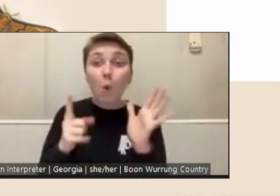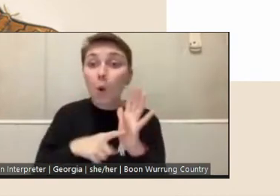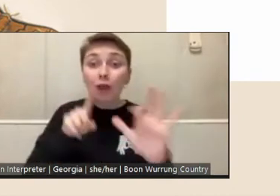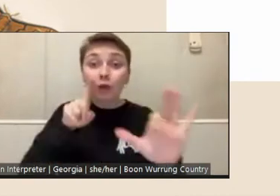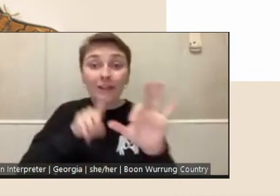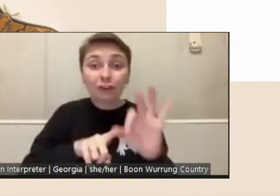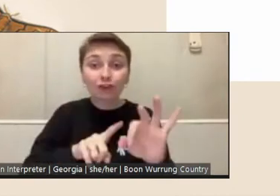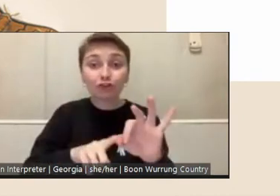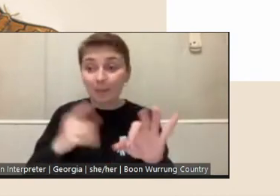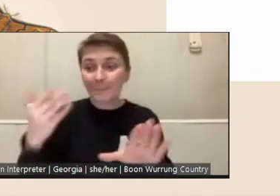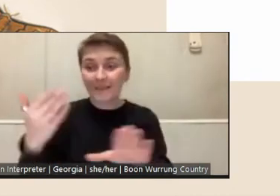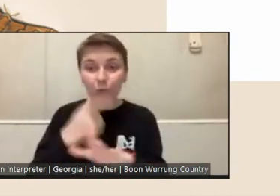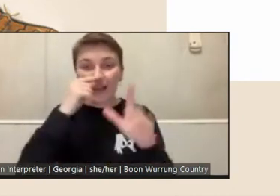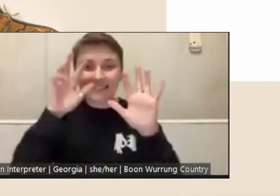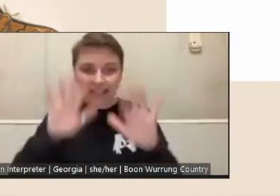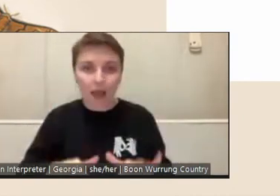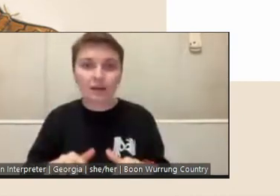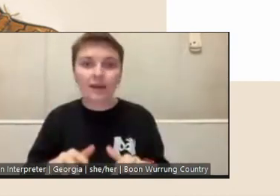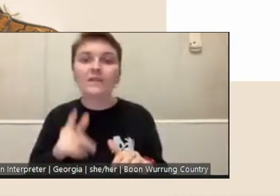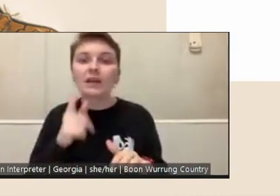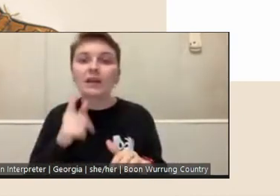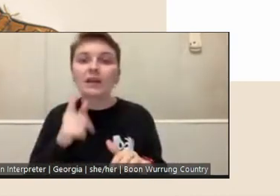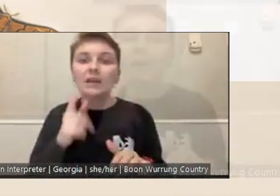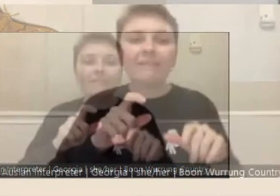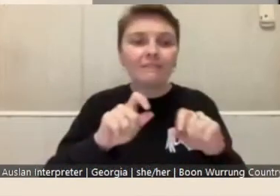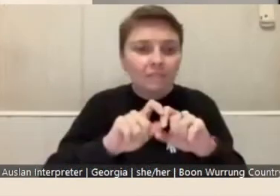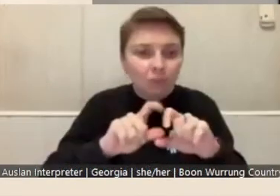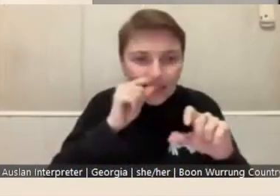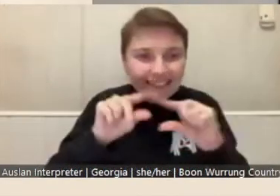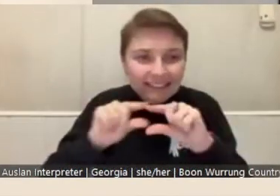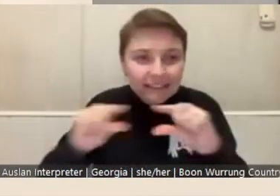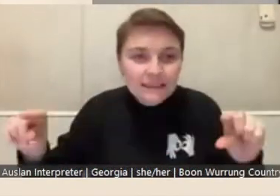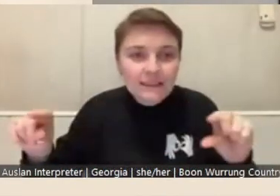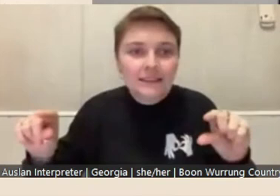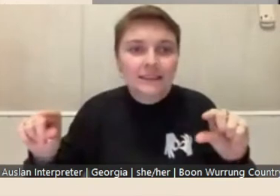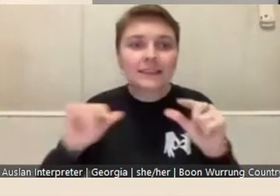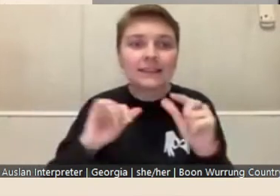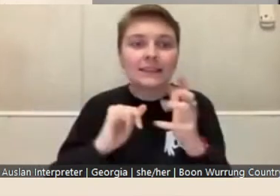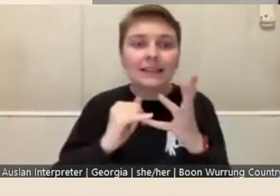of a screen grab below there of the SmartyGrants form and the button for the preview.